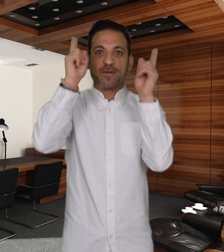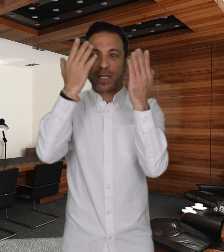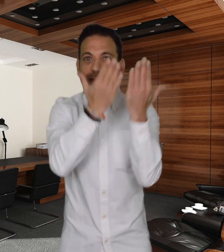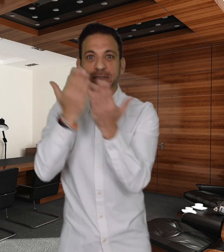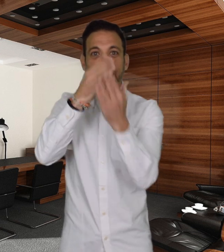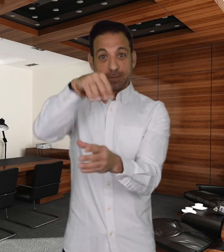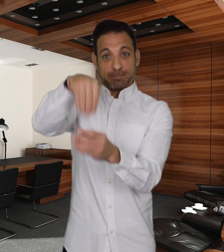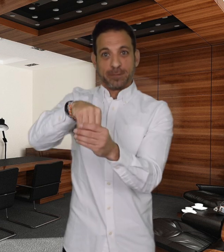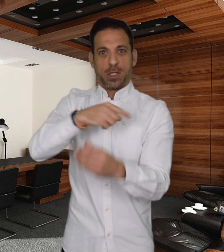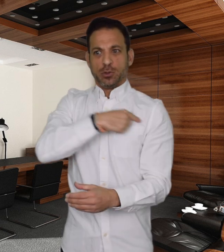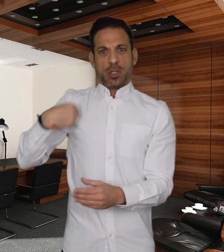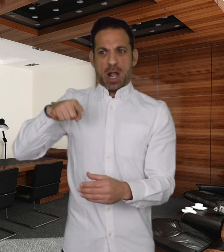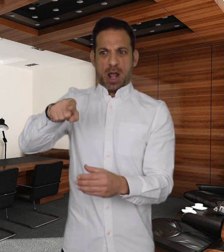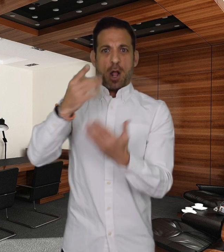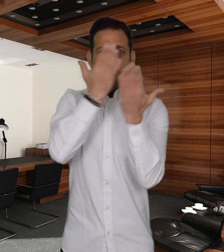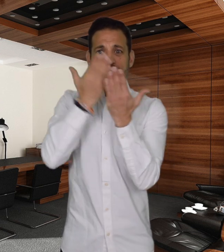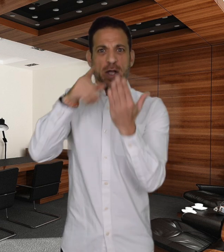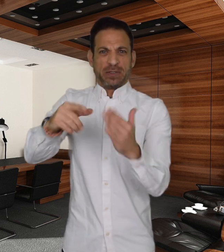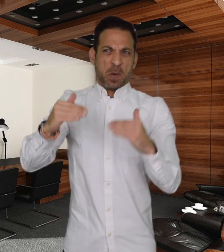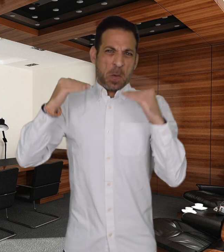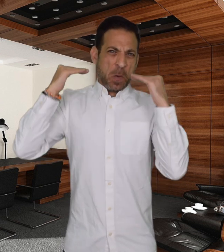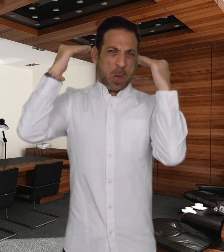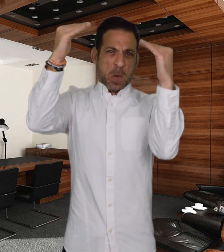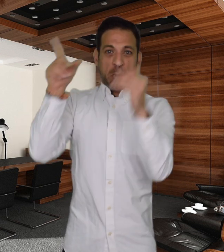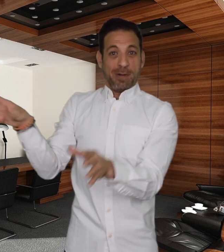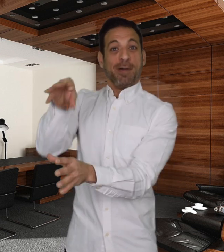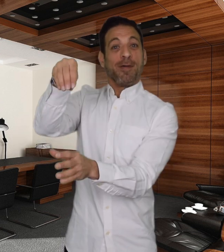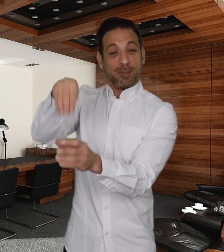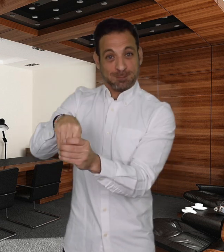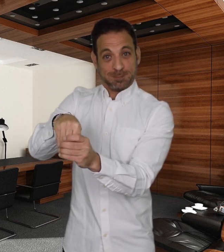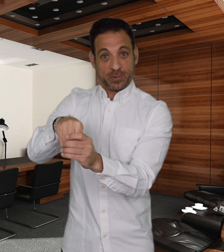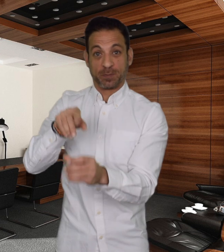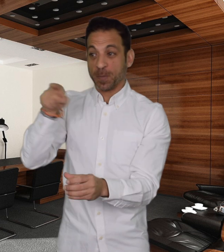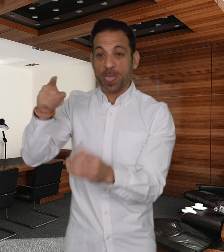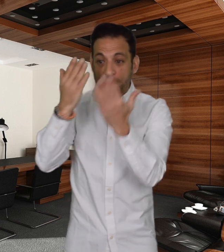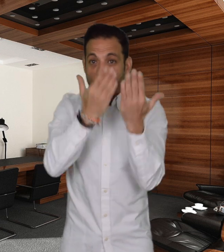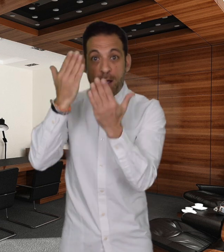Before becoming a university student in 2018, she went